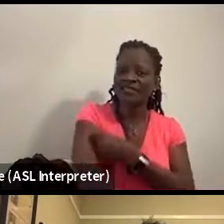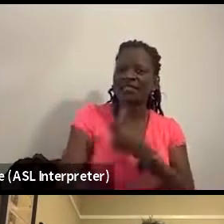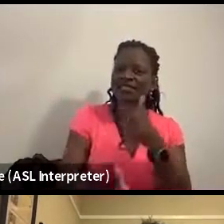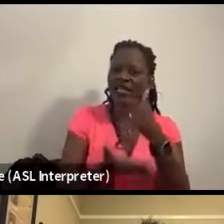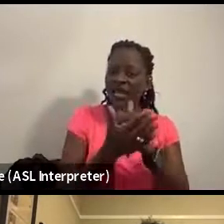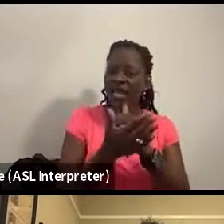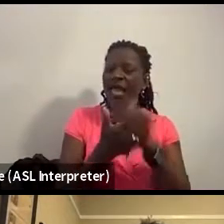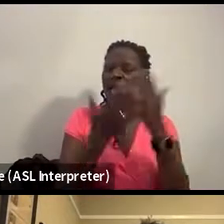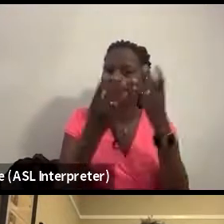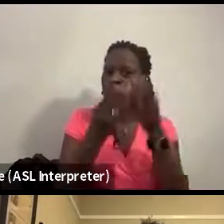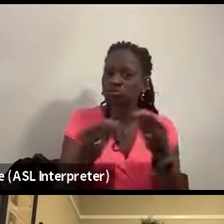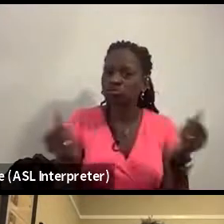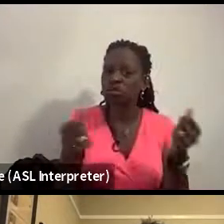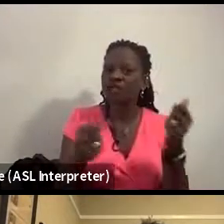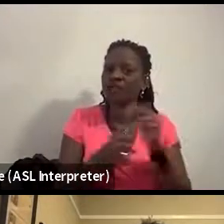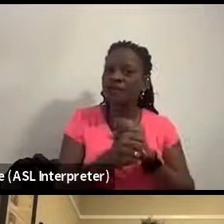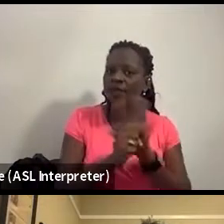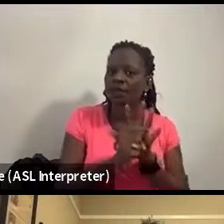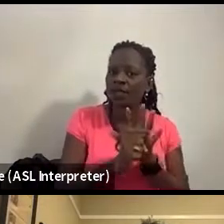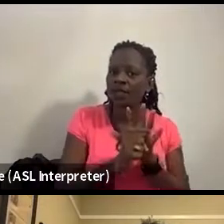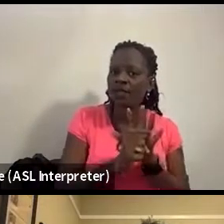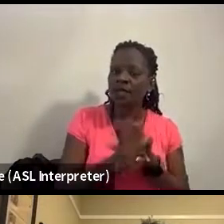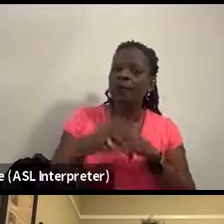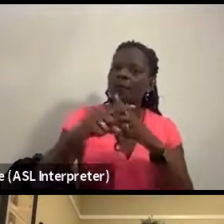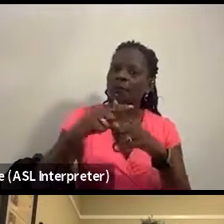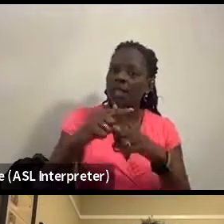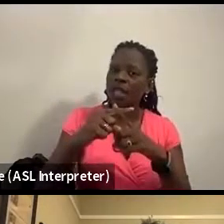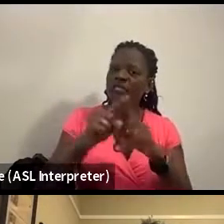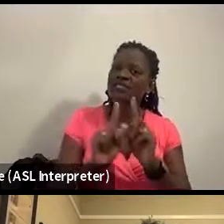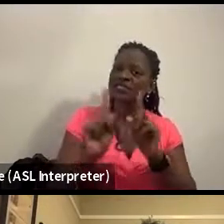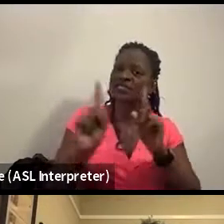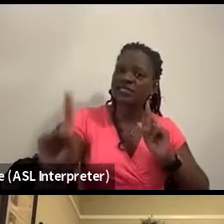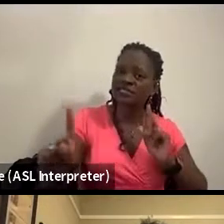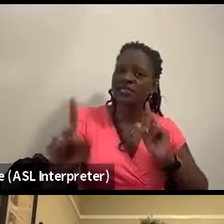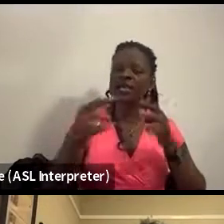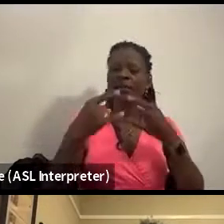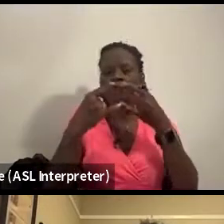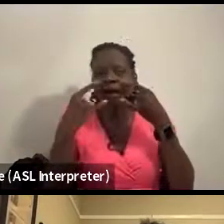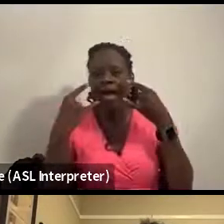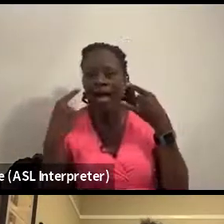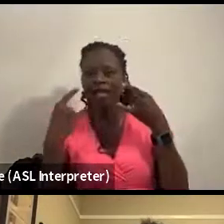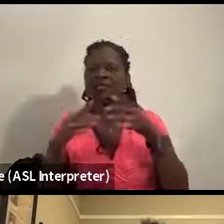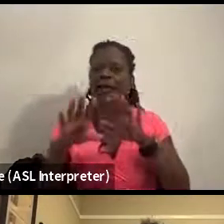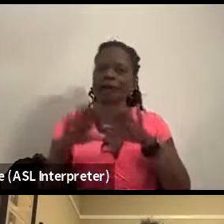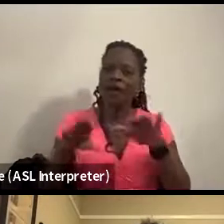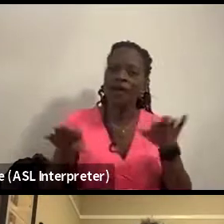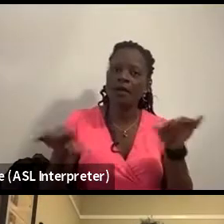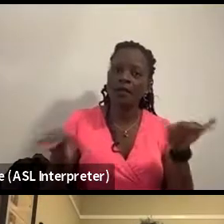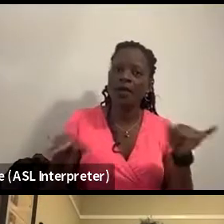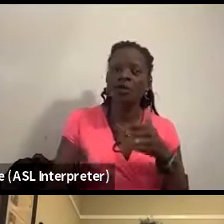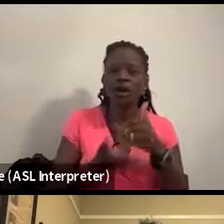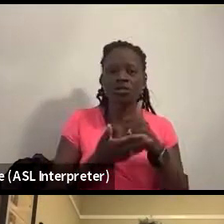you know, on top of physical distancing and wearing masks and all of those things that doctora Mase had said.